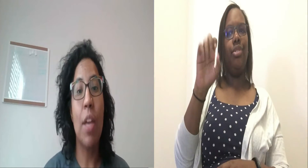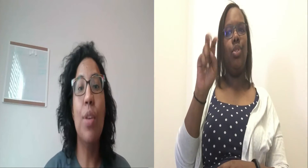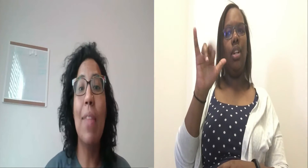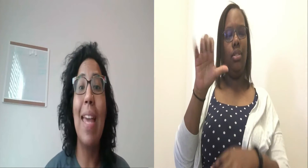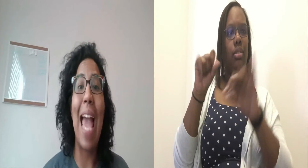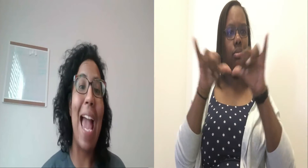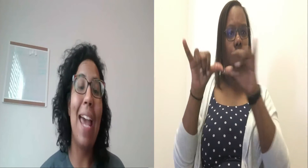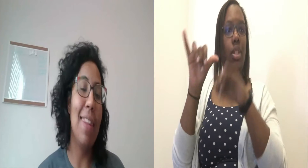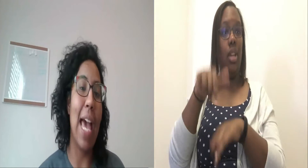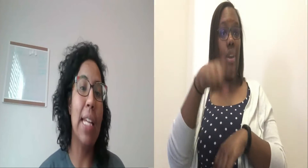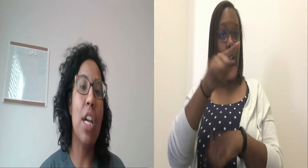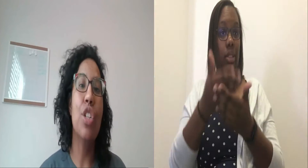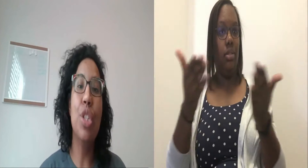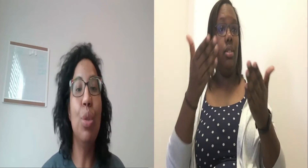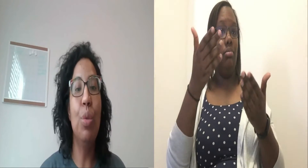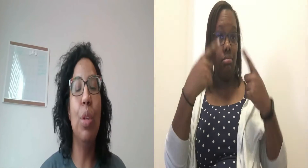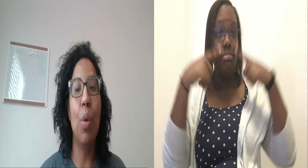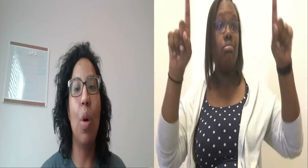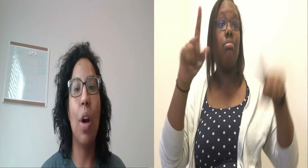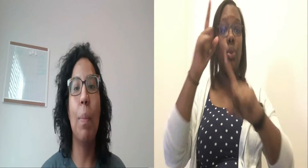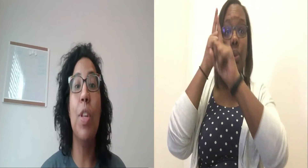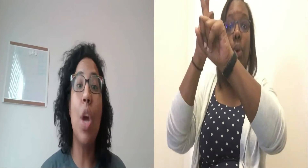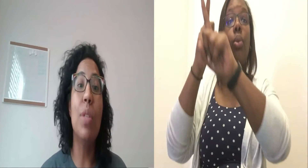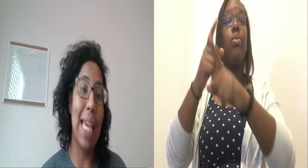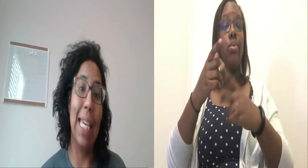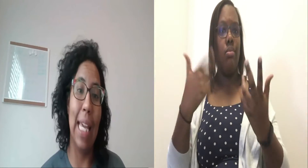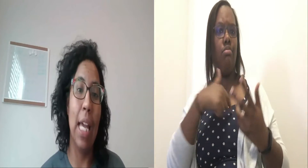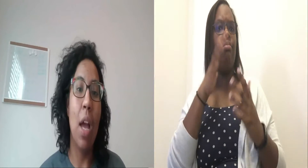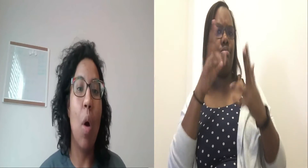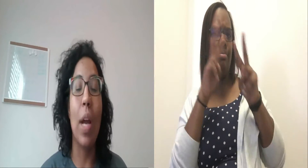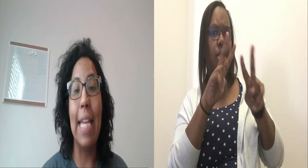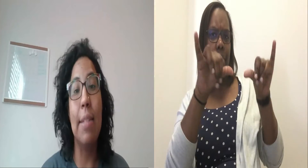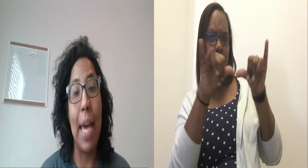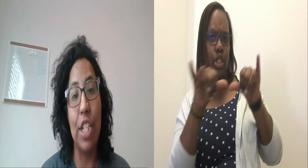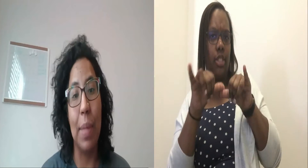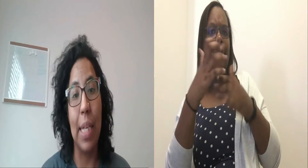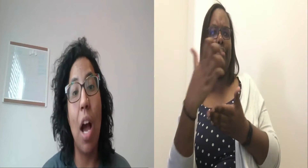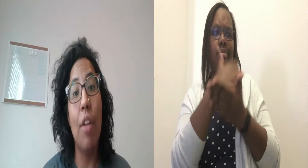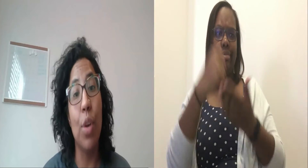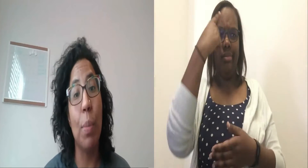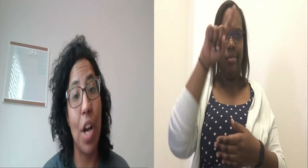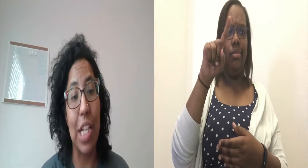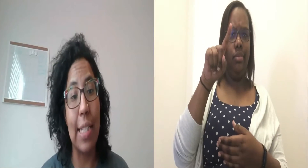you can then add that to your note-taking or case management of your projects